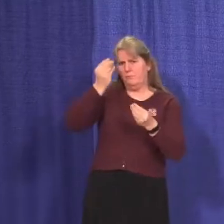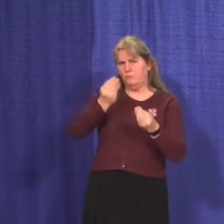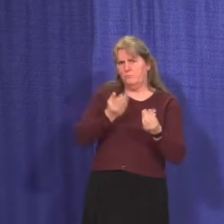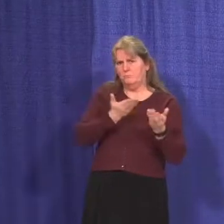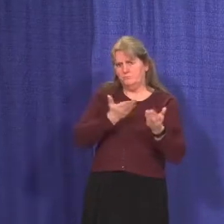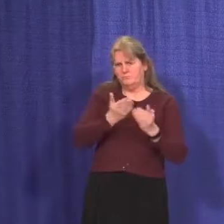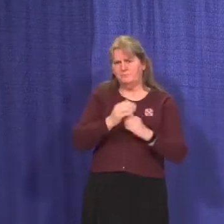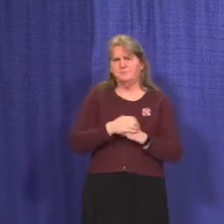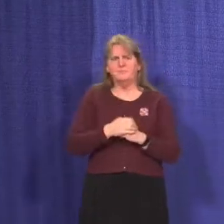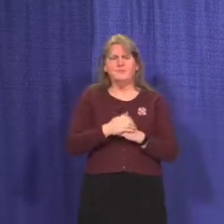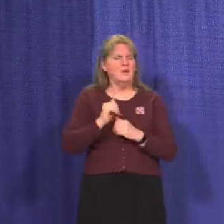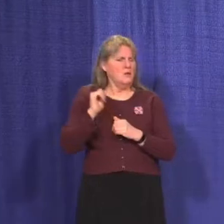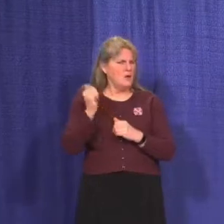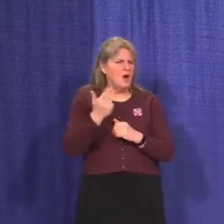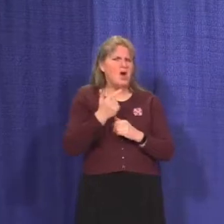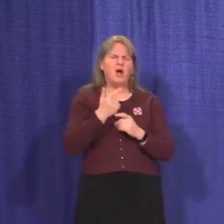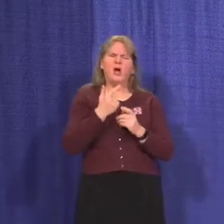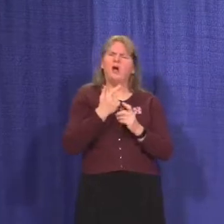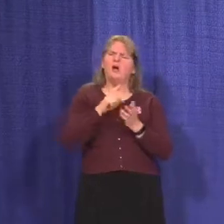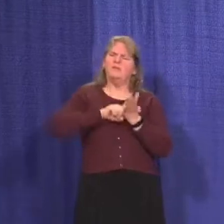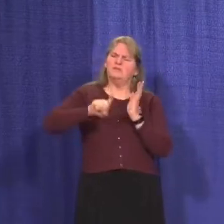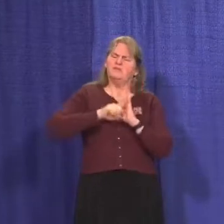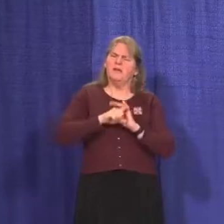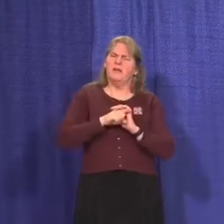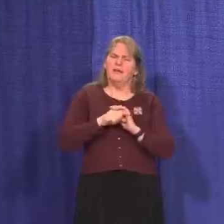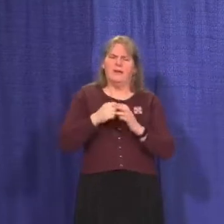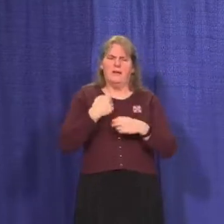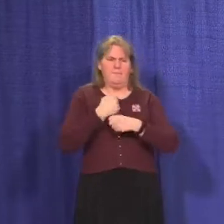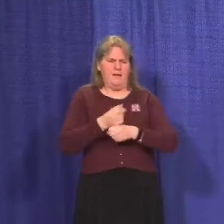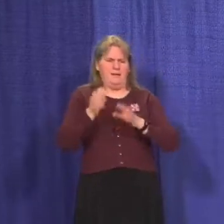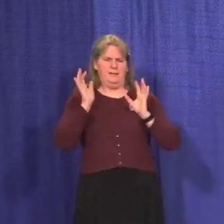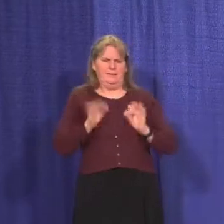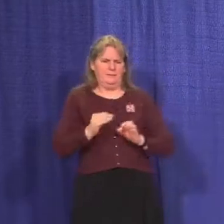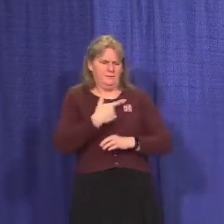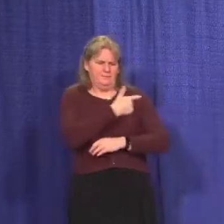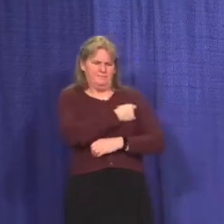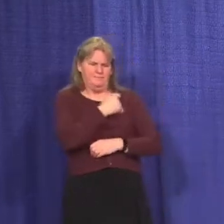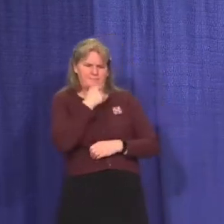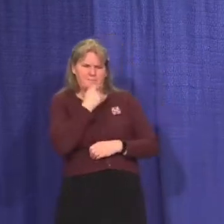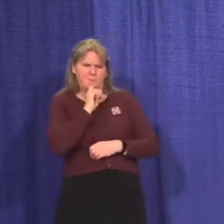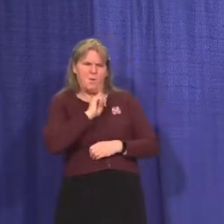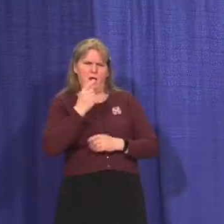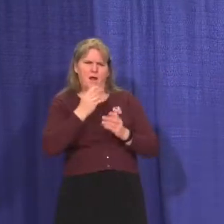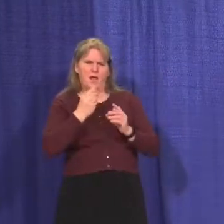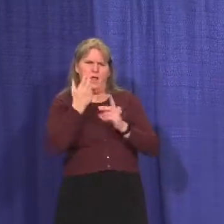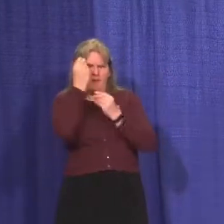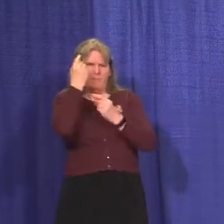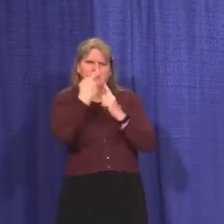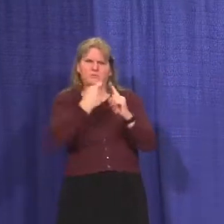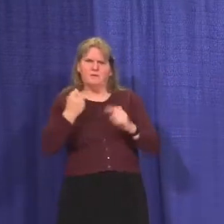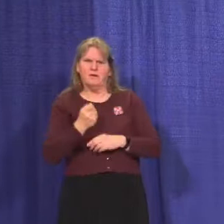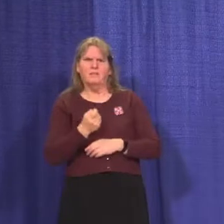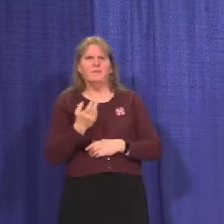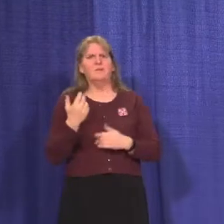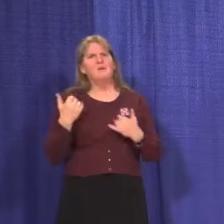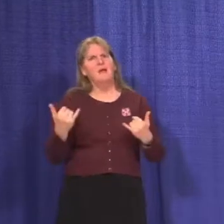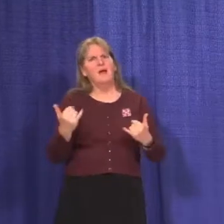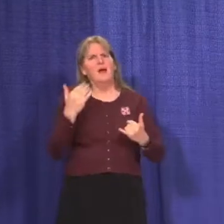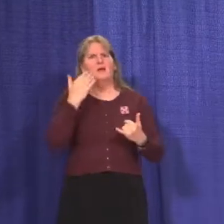sources when making vaccination decisions. This is an age where misinformation is as accessible